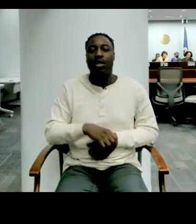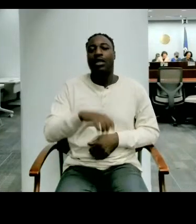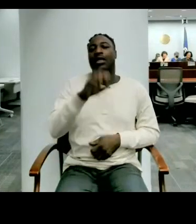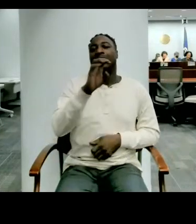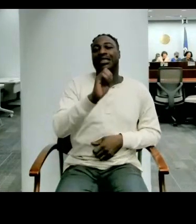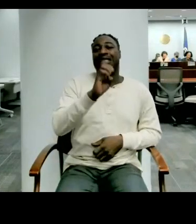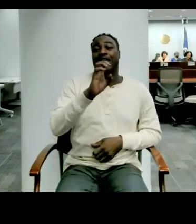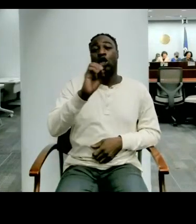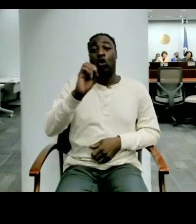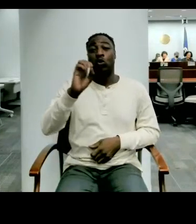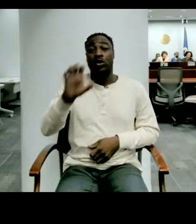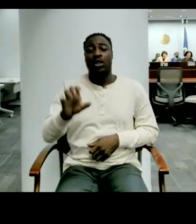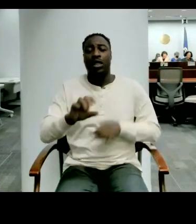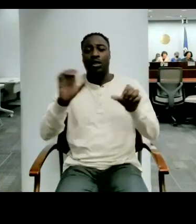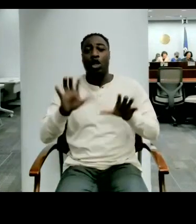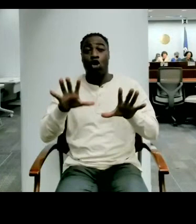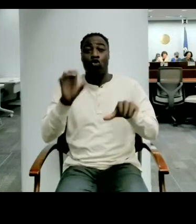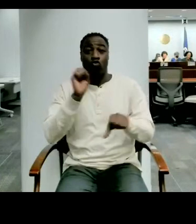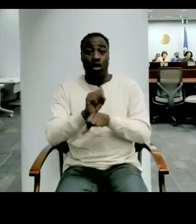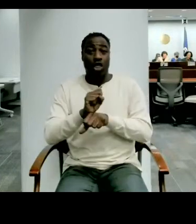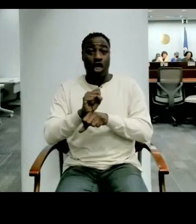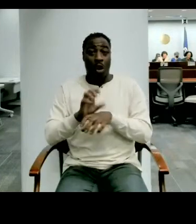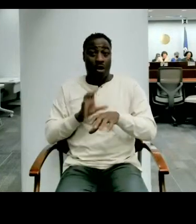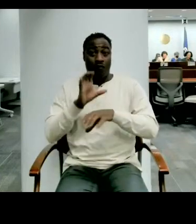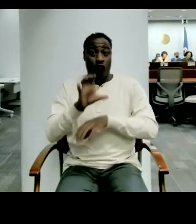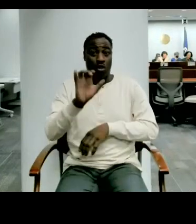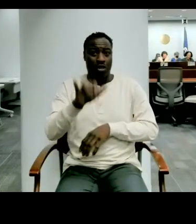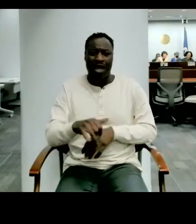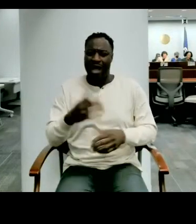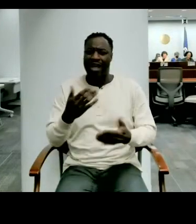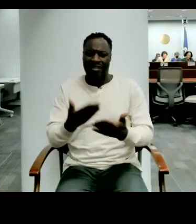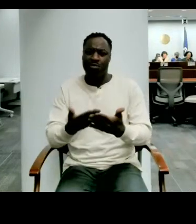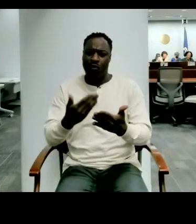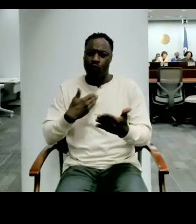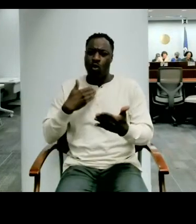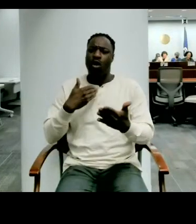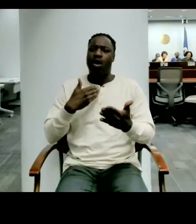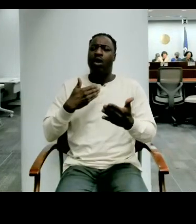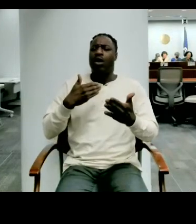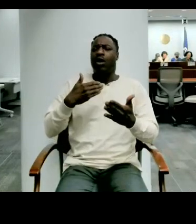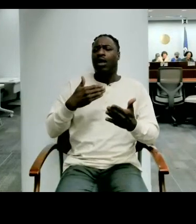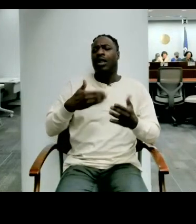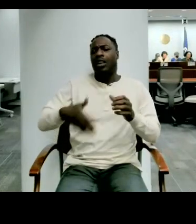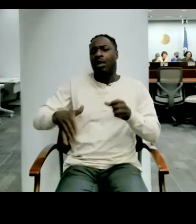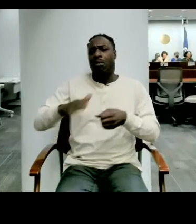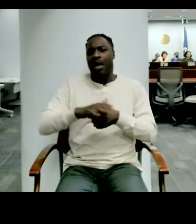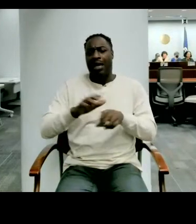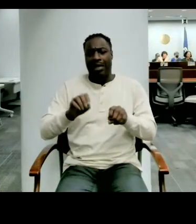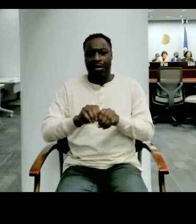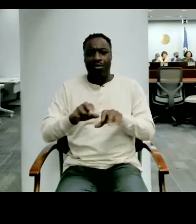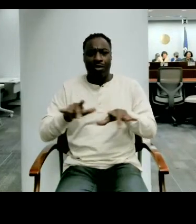done a good job enforcing before the pandemic. I think almost 10% of some of the enforcement